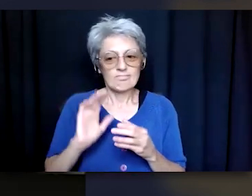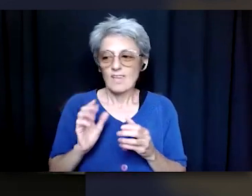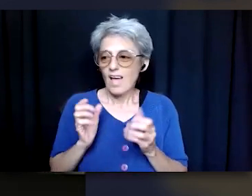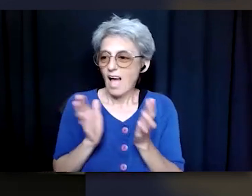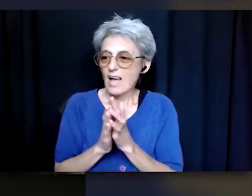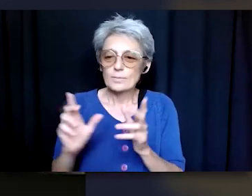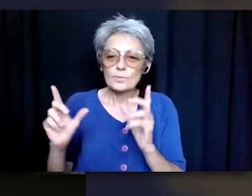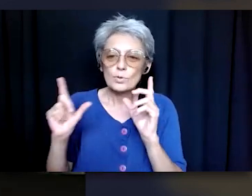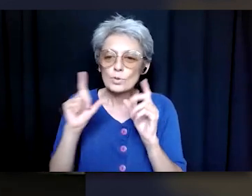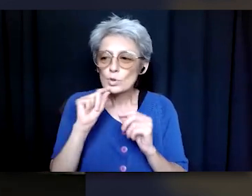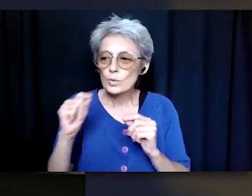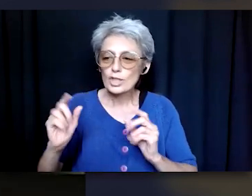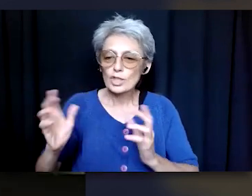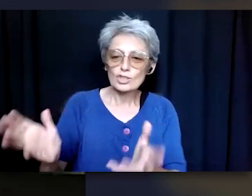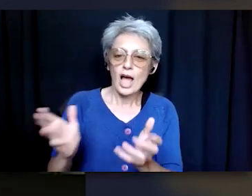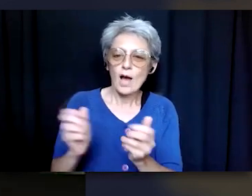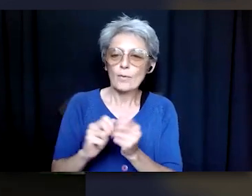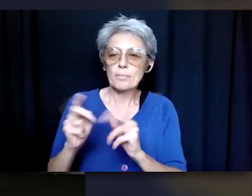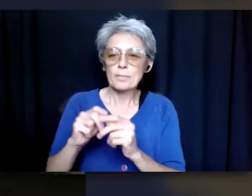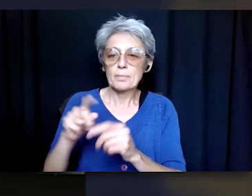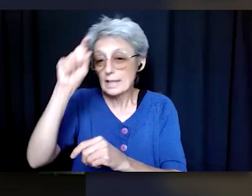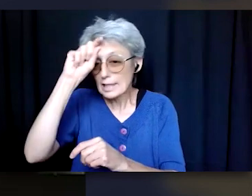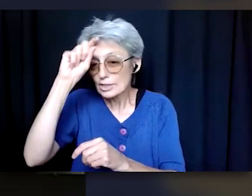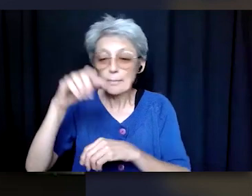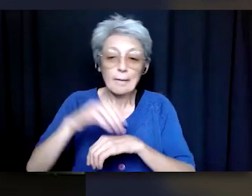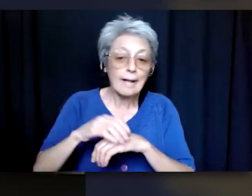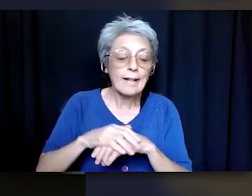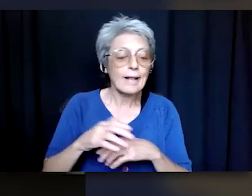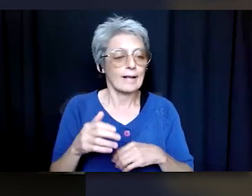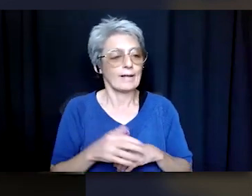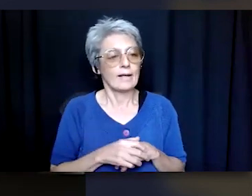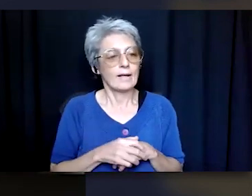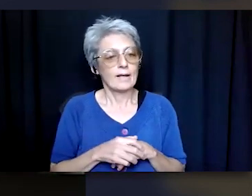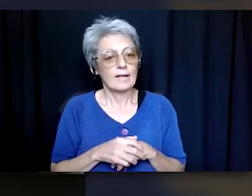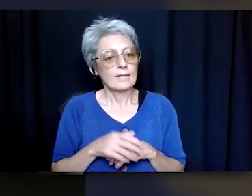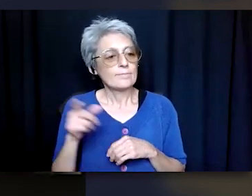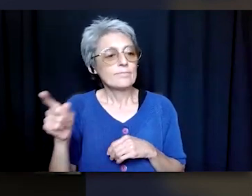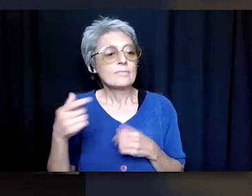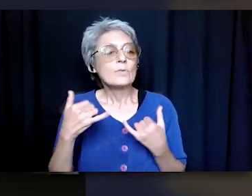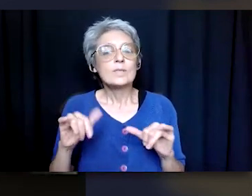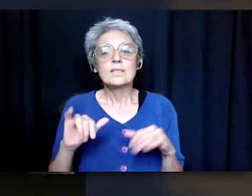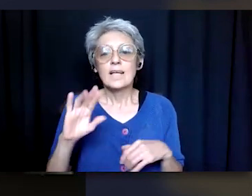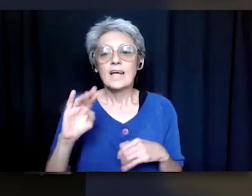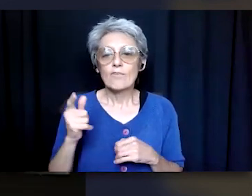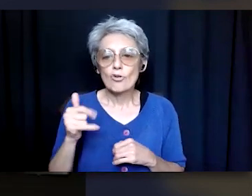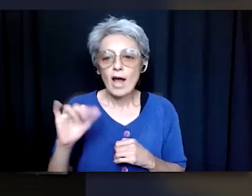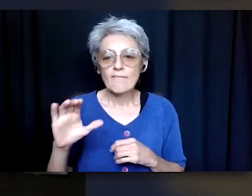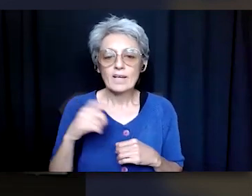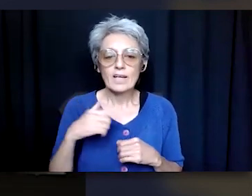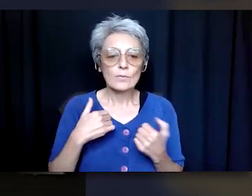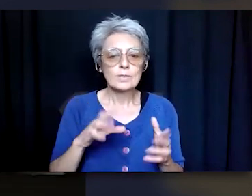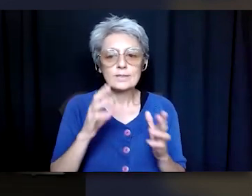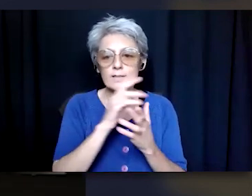used to do—we still do some infographic work or blogging or things that we share with the world